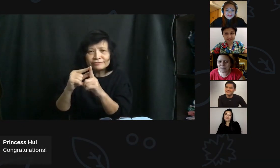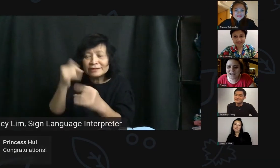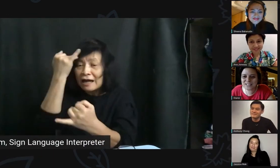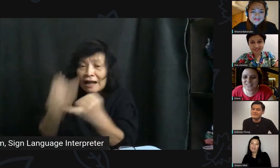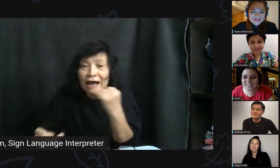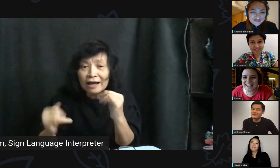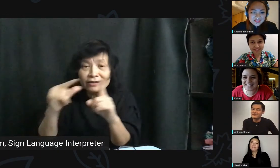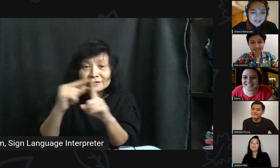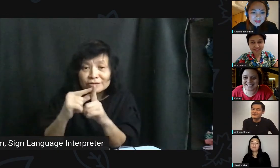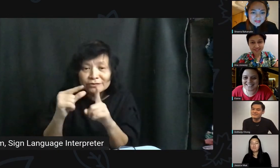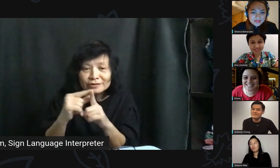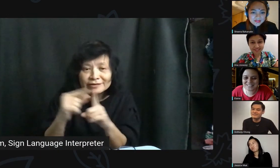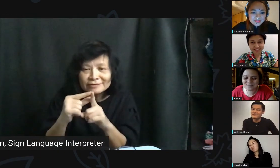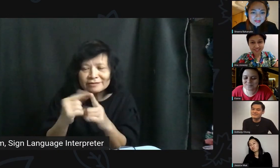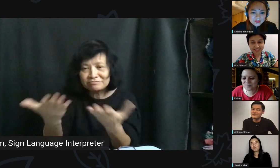Maybe I’ll give it to Anthony.